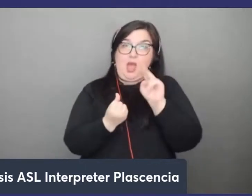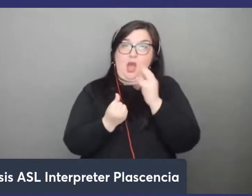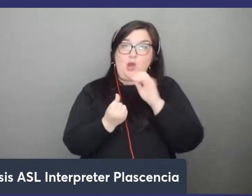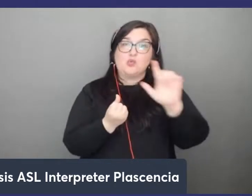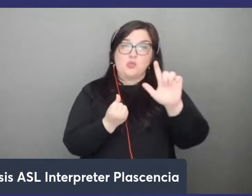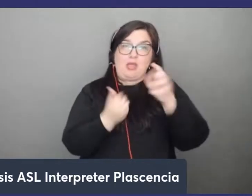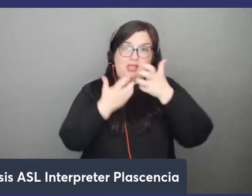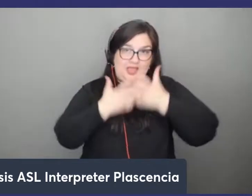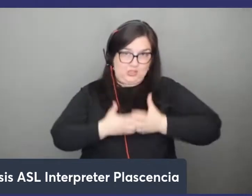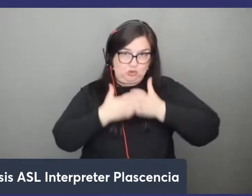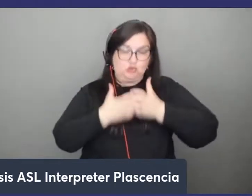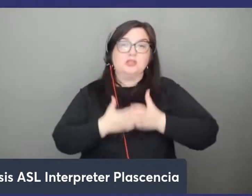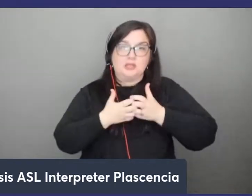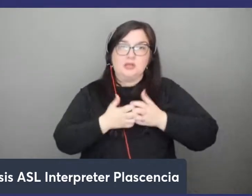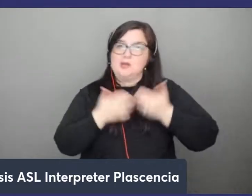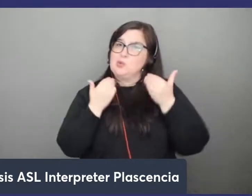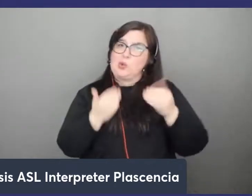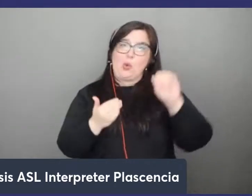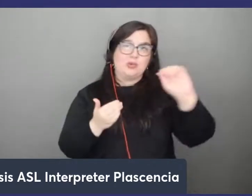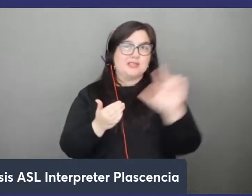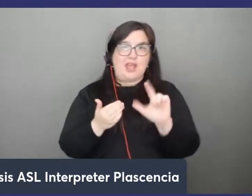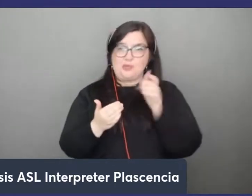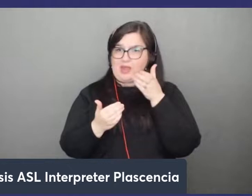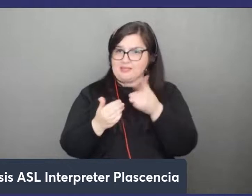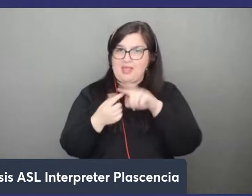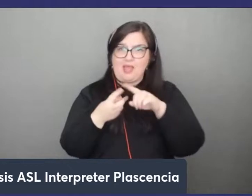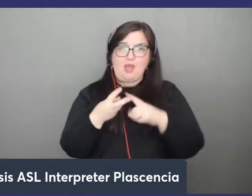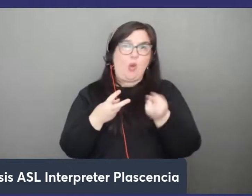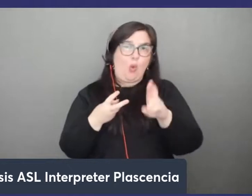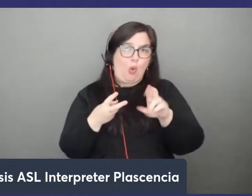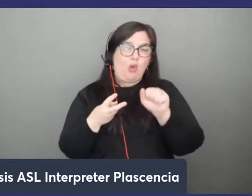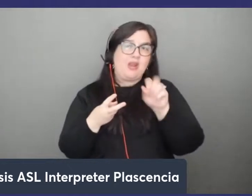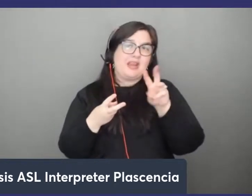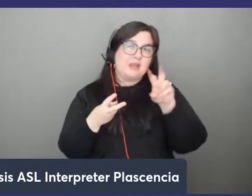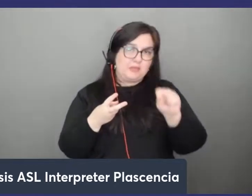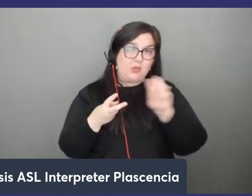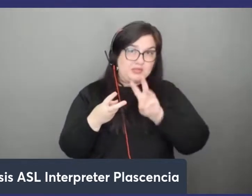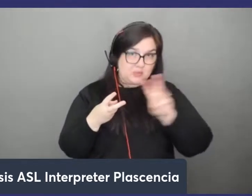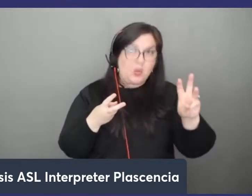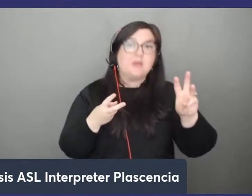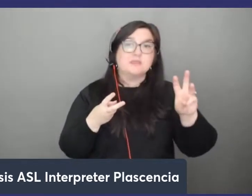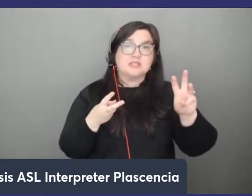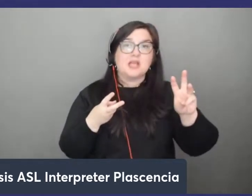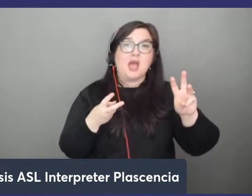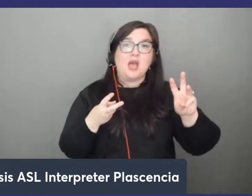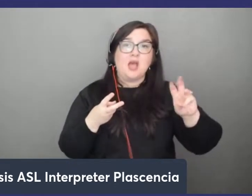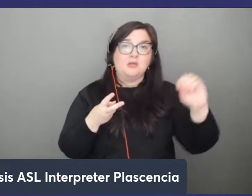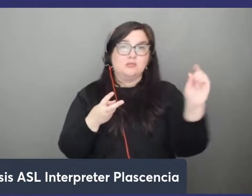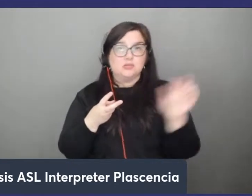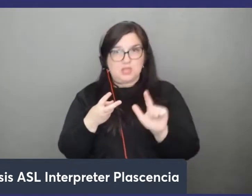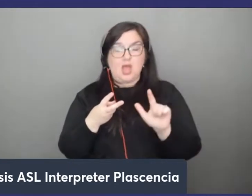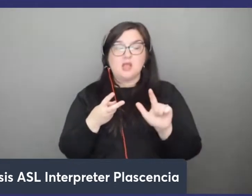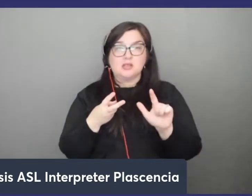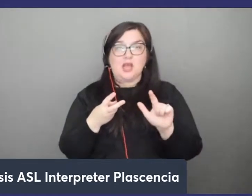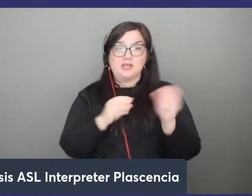You can go and download it right there, or you can download it from the AWS website, install it as a plugin into your game editor.